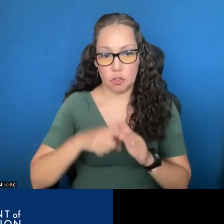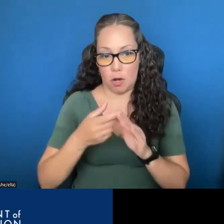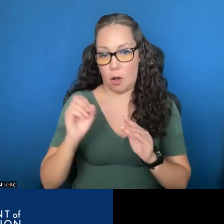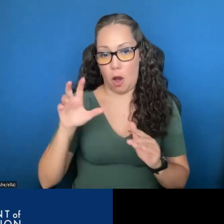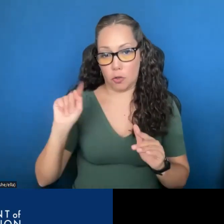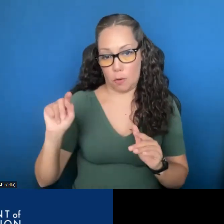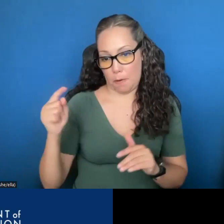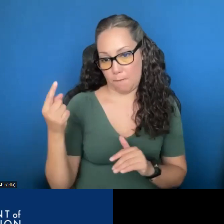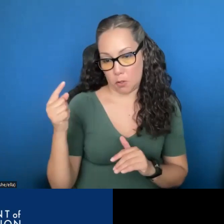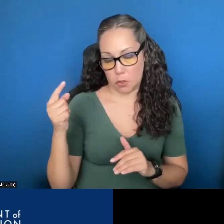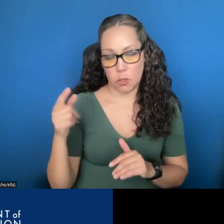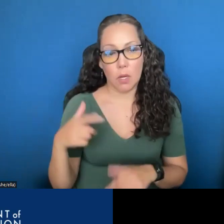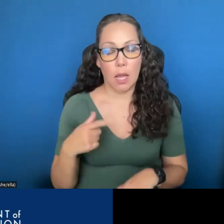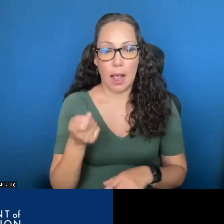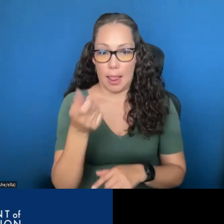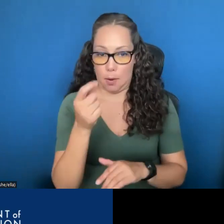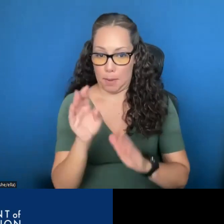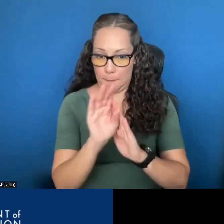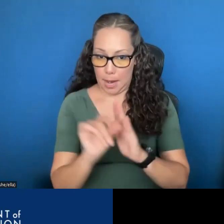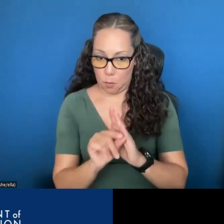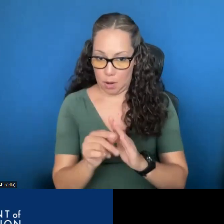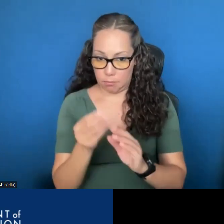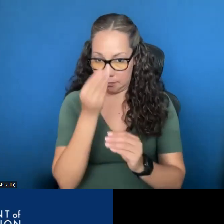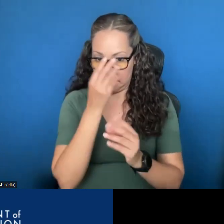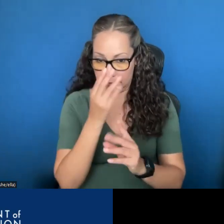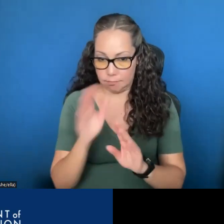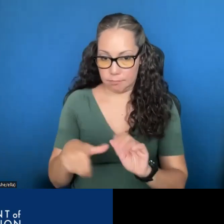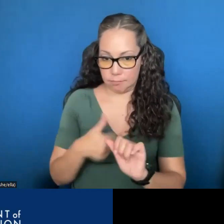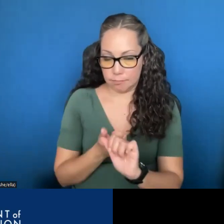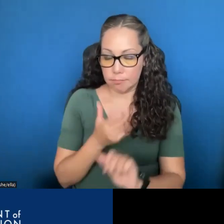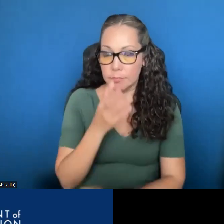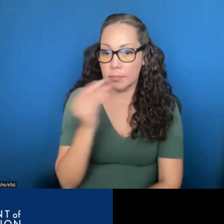a little background for funding for Independent Living centers uh Independent Living centers in